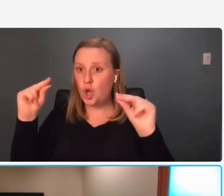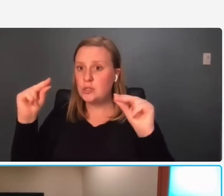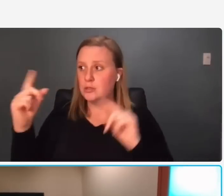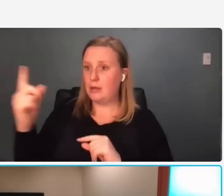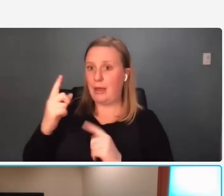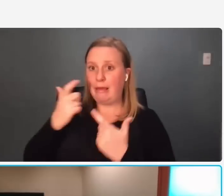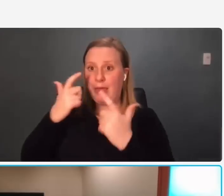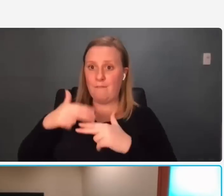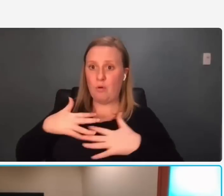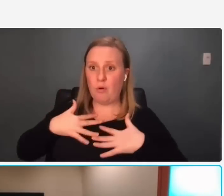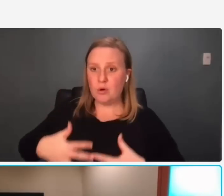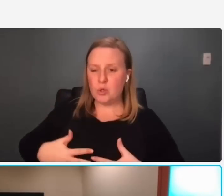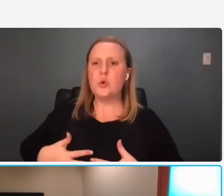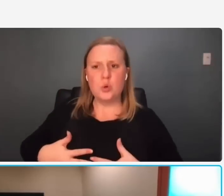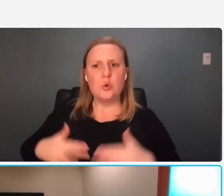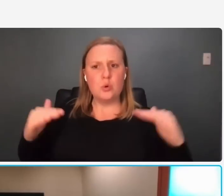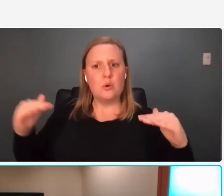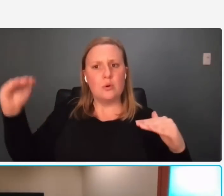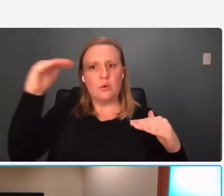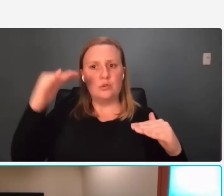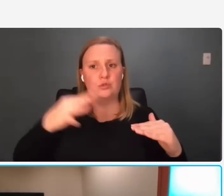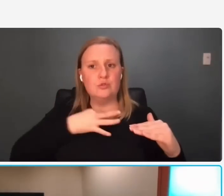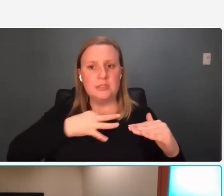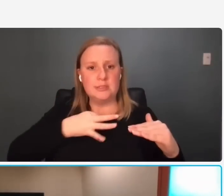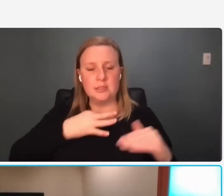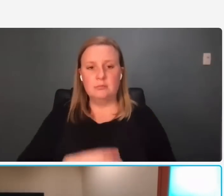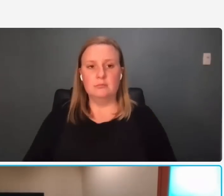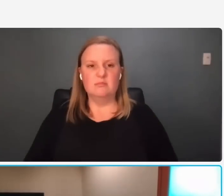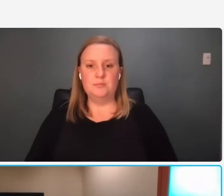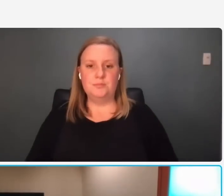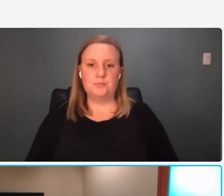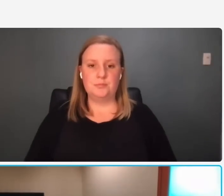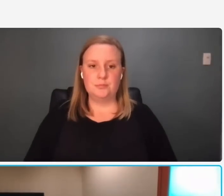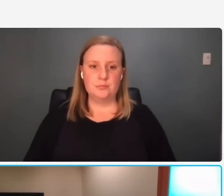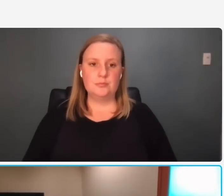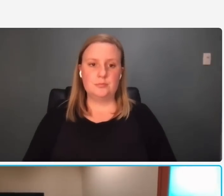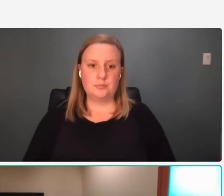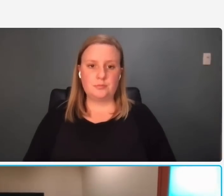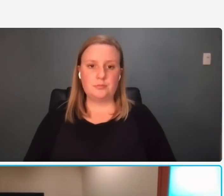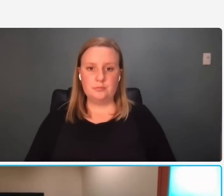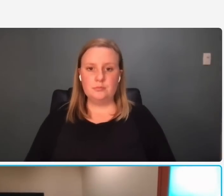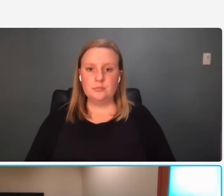many benefits under a new regulatory scheme. It allows the regulator to focus on areas of